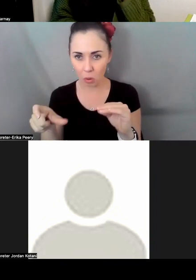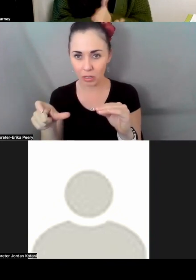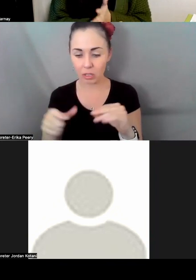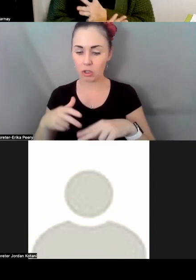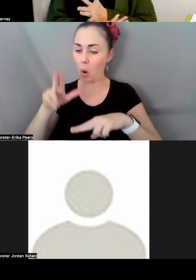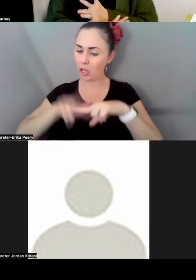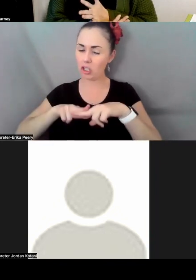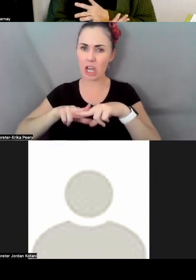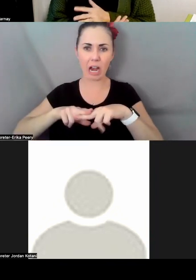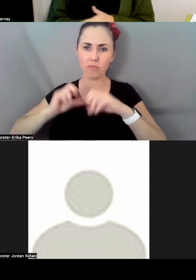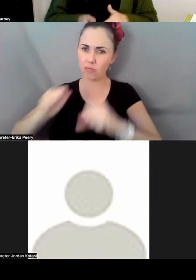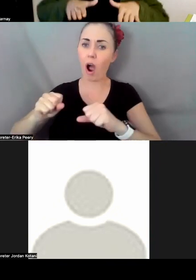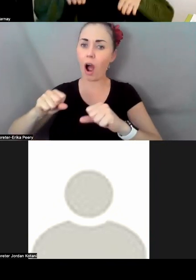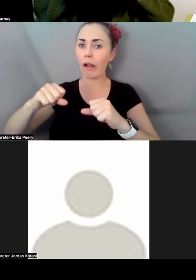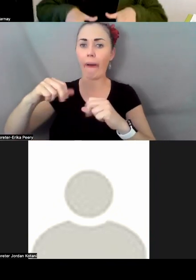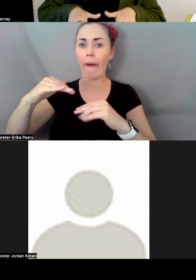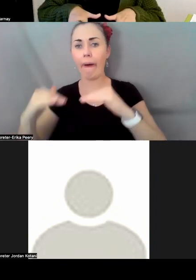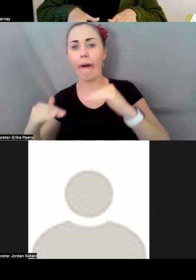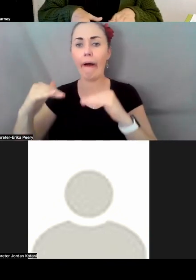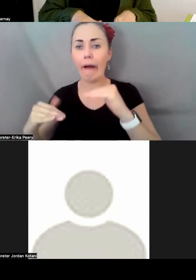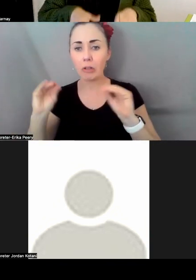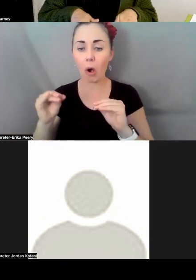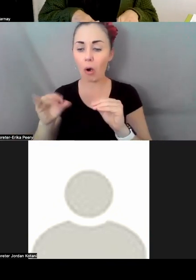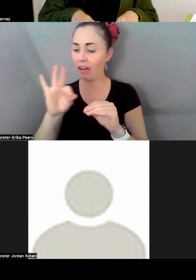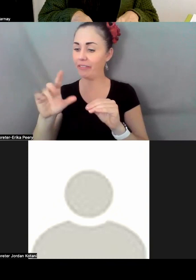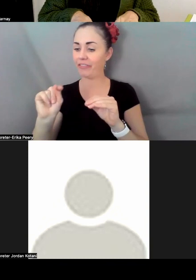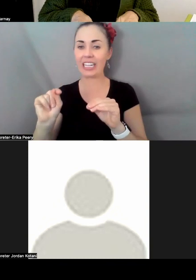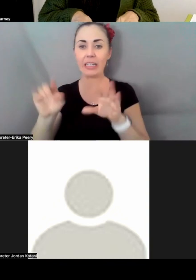solid on the ground. Make sure feet are flat on the floor when we're seated in class.